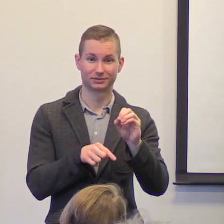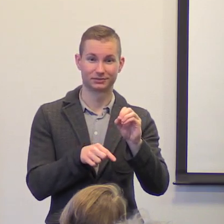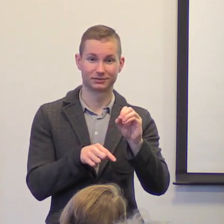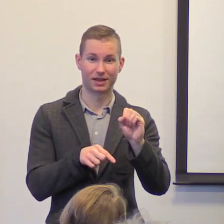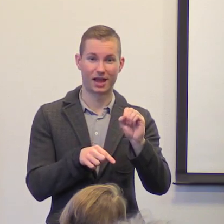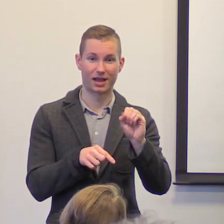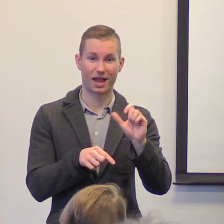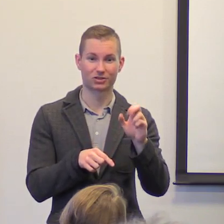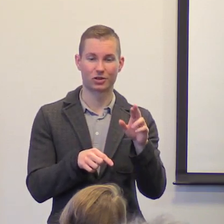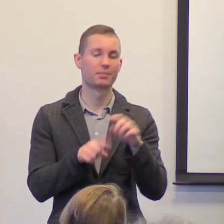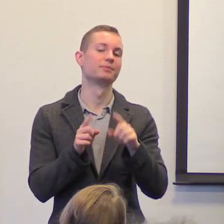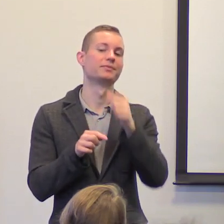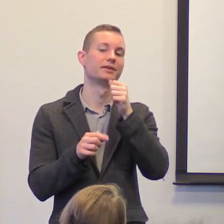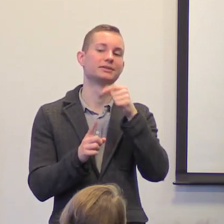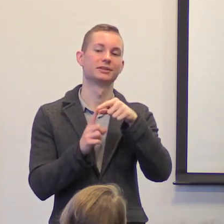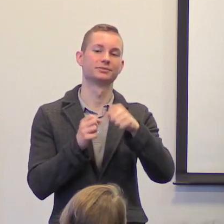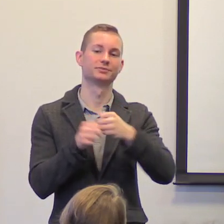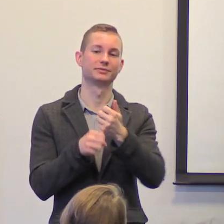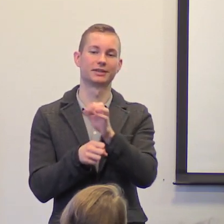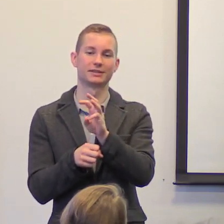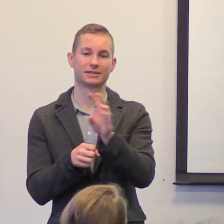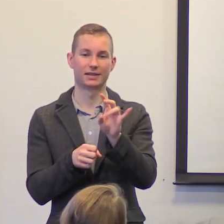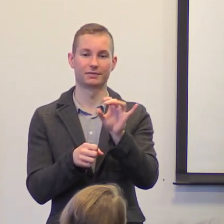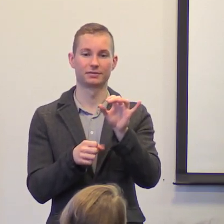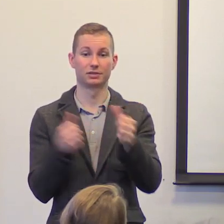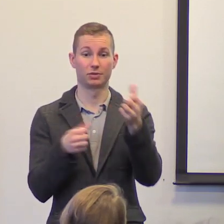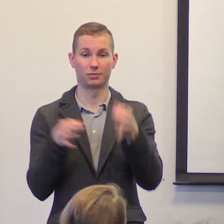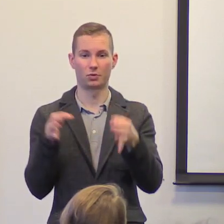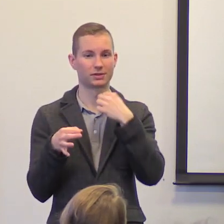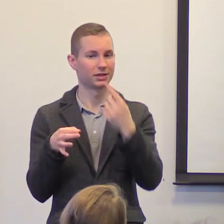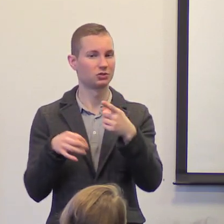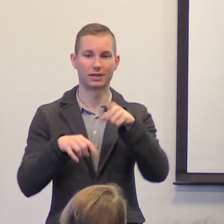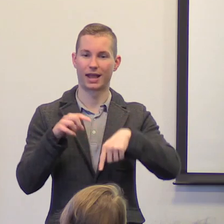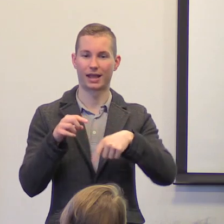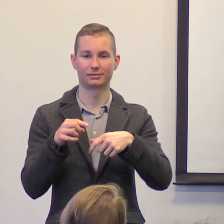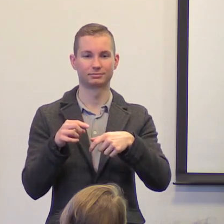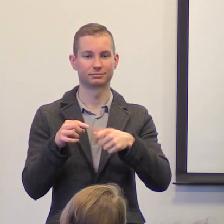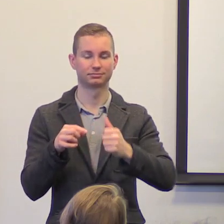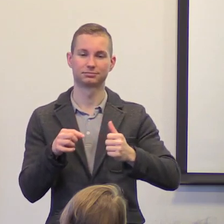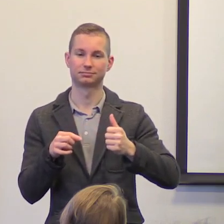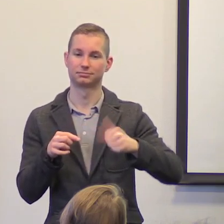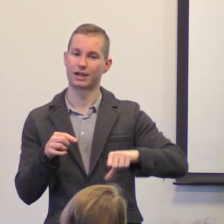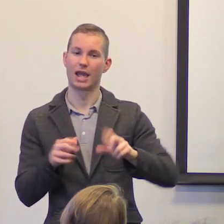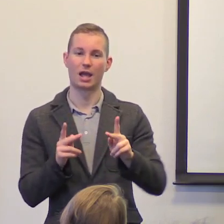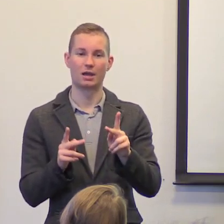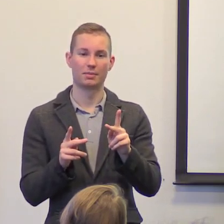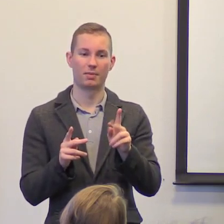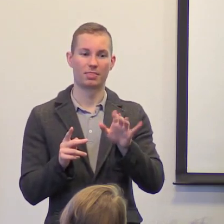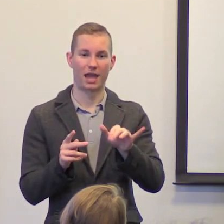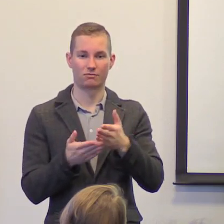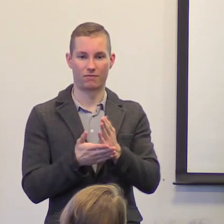It wasn't until 1967 that the Supreme Court held that you can't deny people the right to marry who they want, regardless of their races.